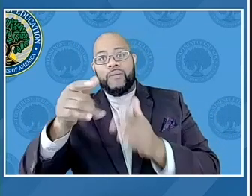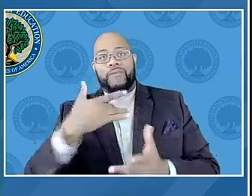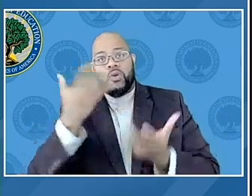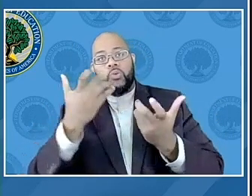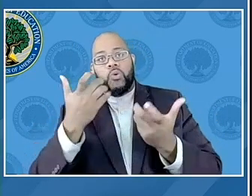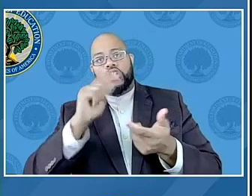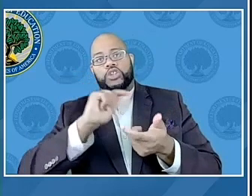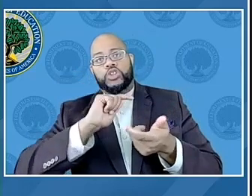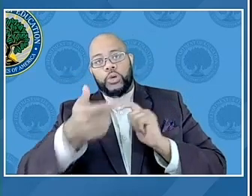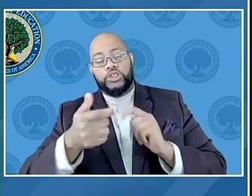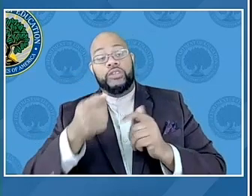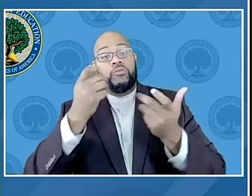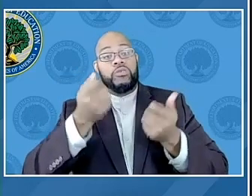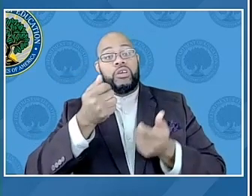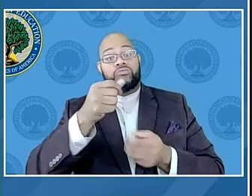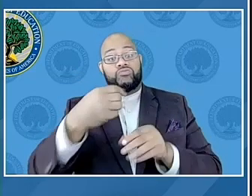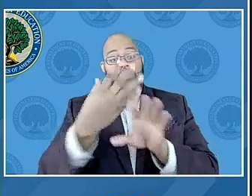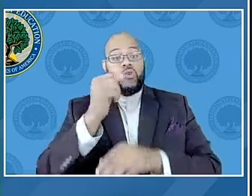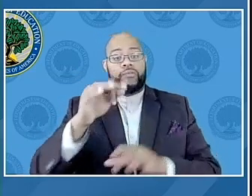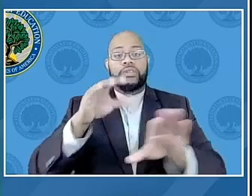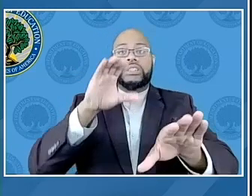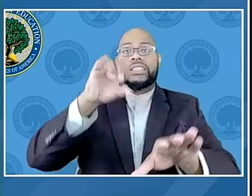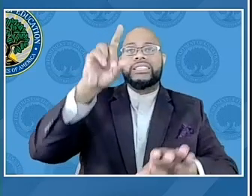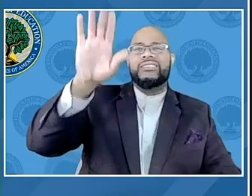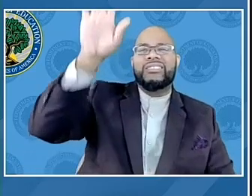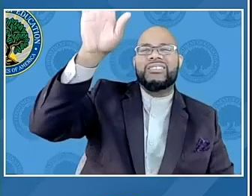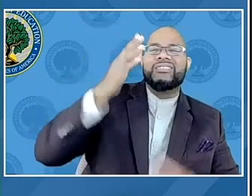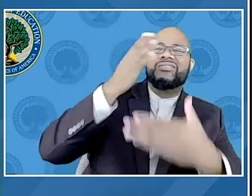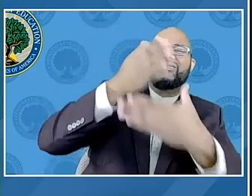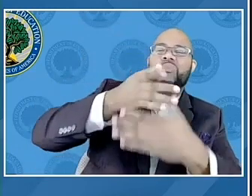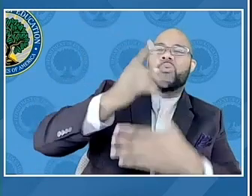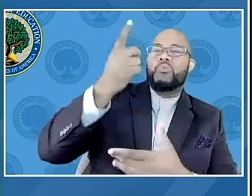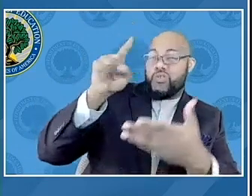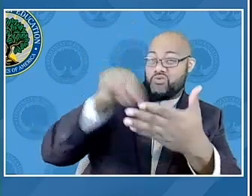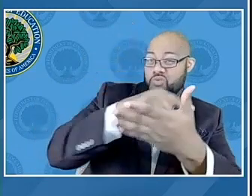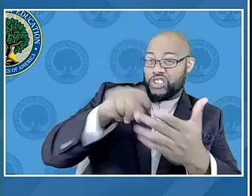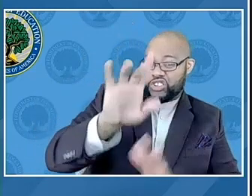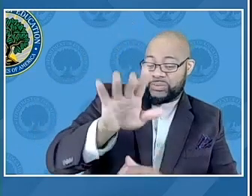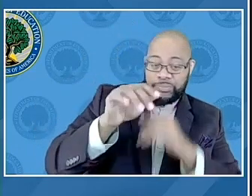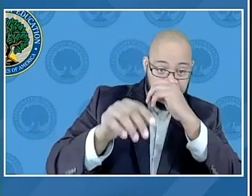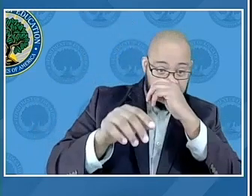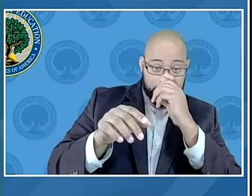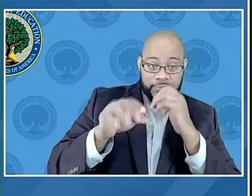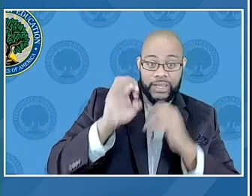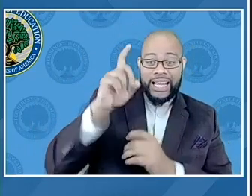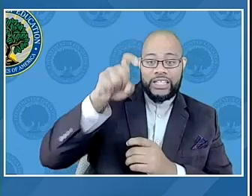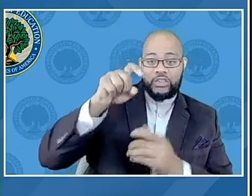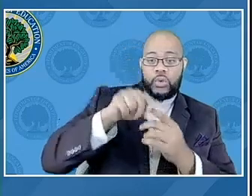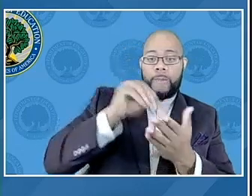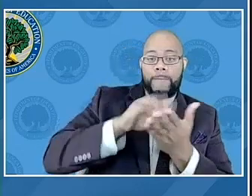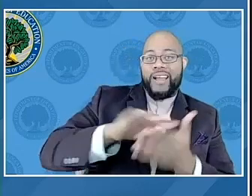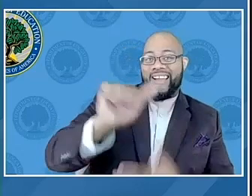Cindy? Yeah. Just one Correction. Ed needs to put an A instead of a P.